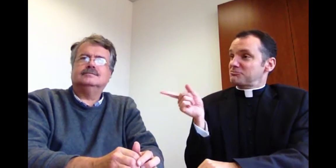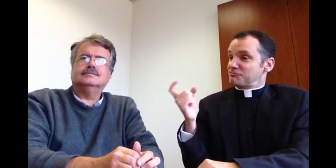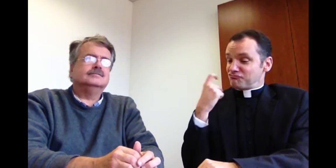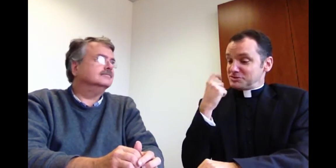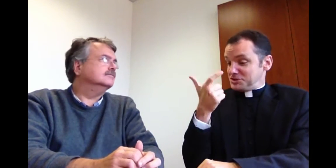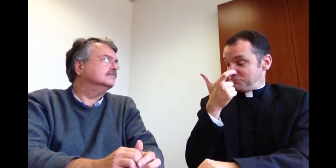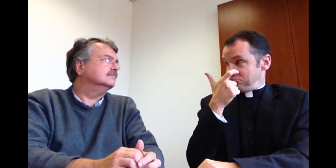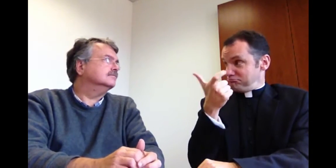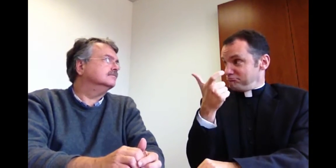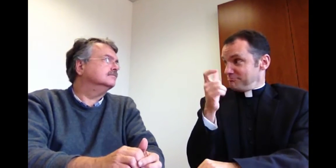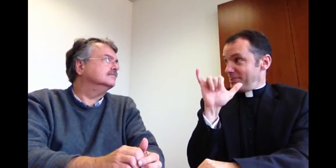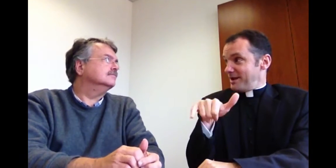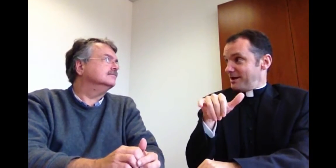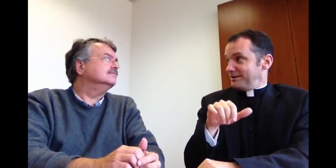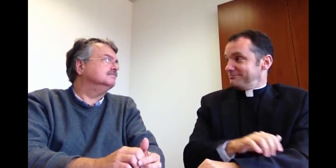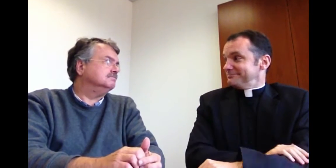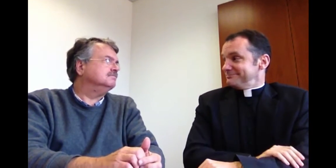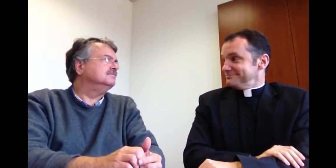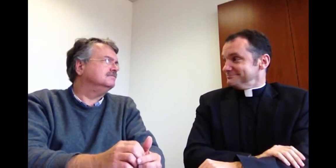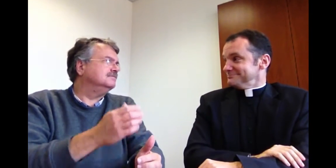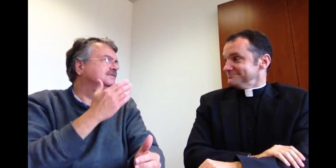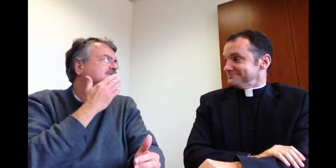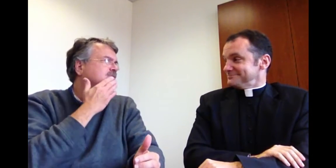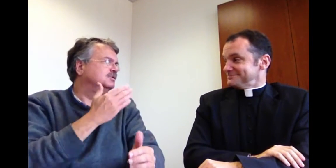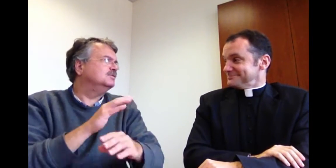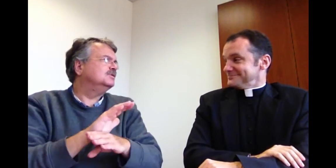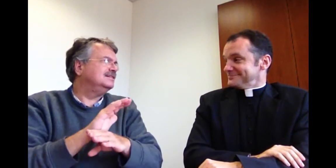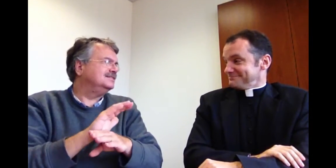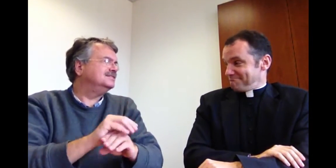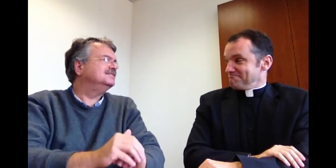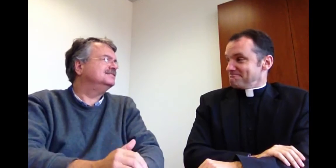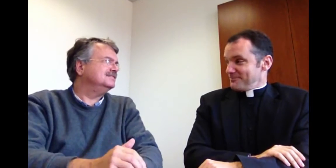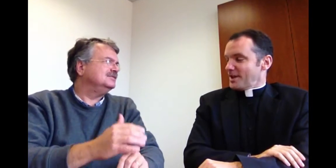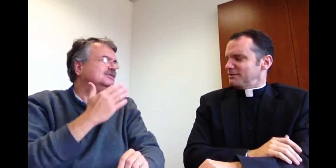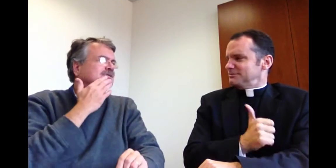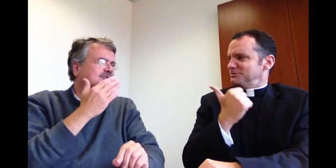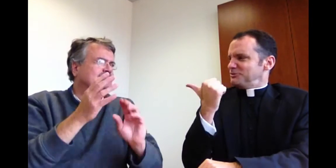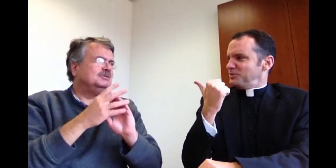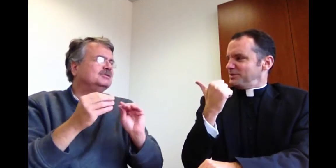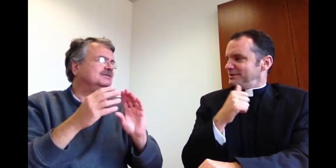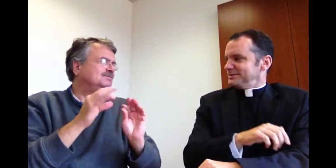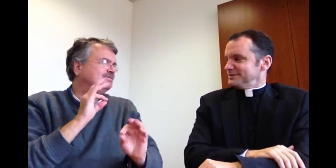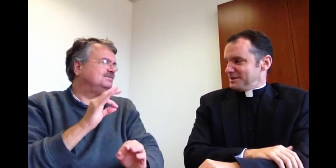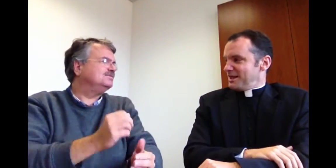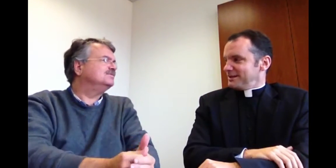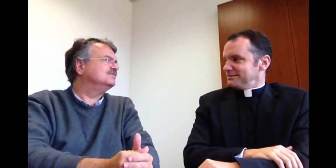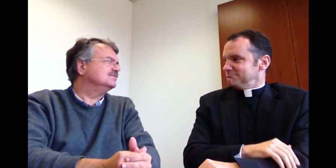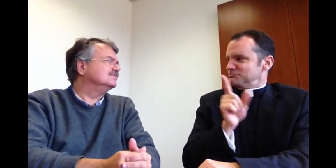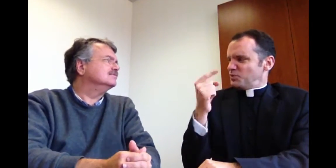So, you recently saw it? It was a good movie! It had a really good story.